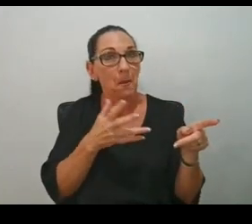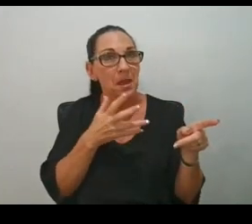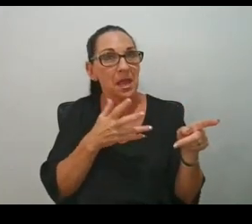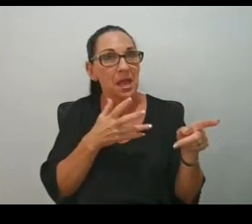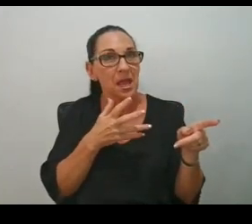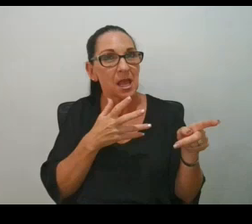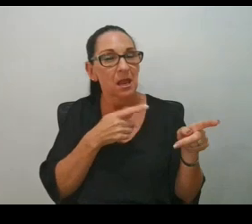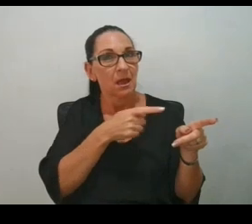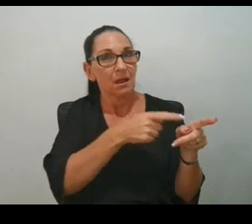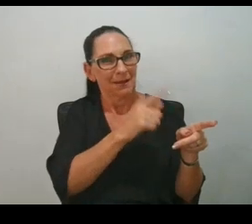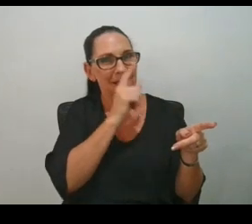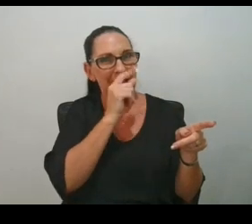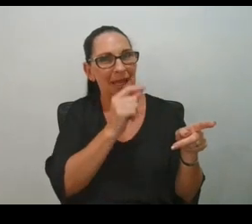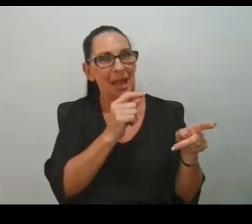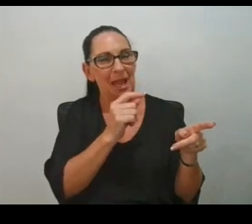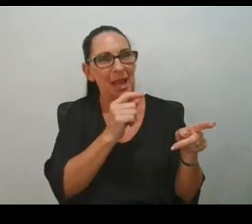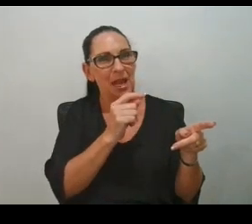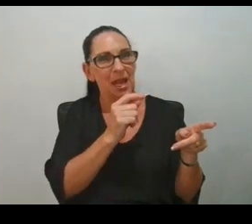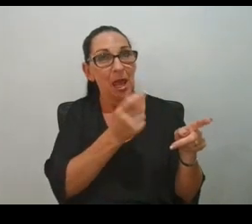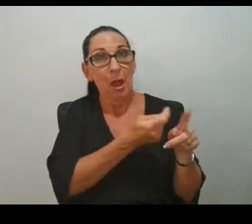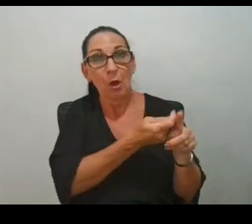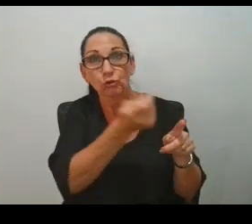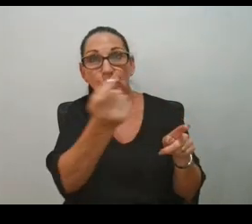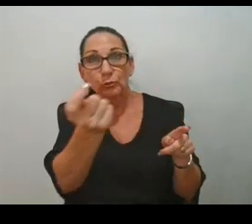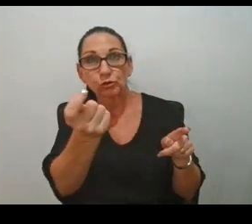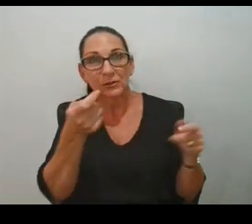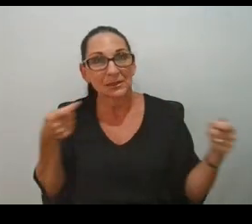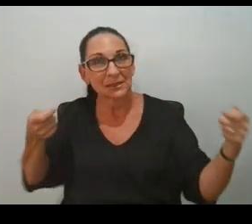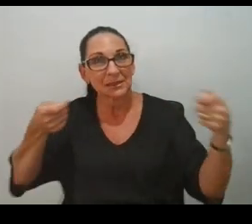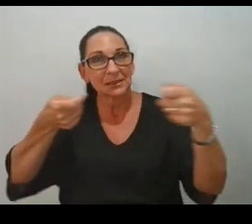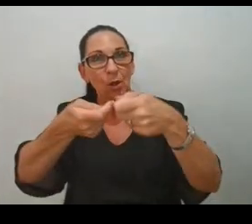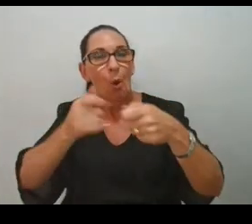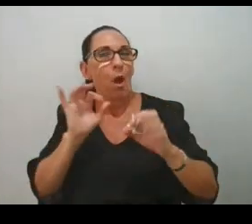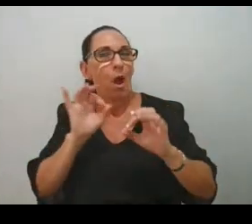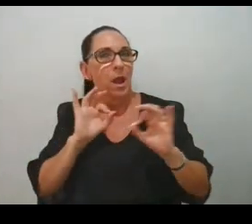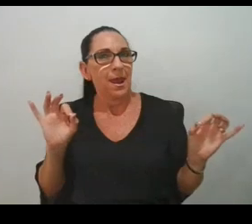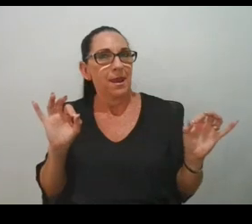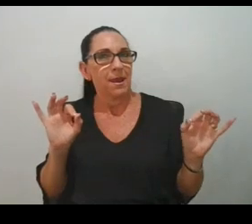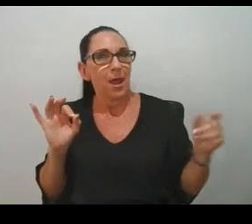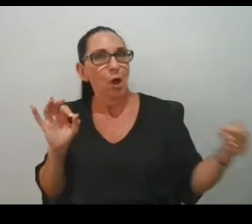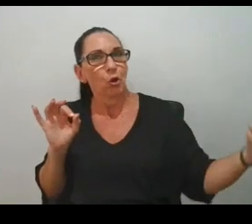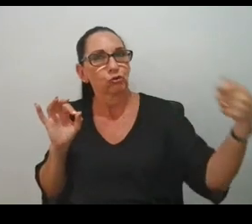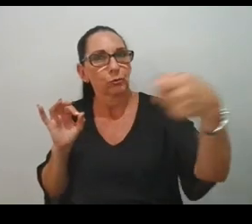towards their fee or with paying a contribution paying a contribution towards their legal fees